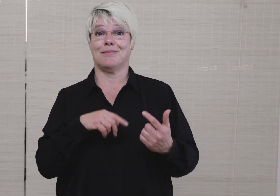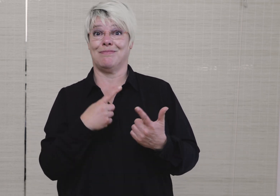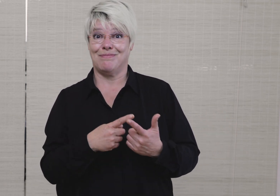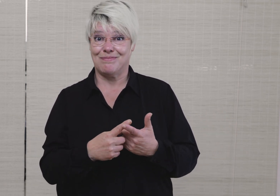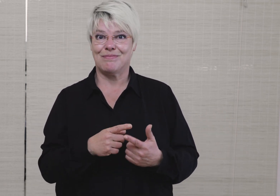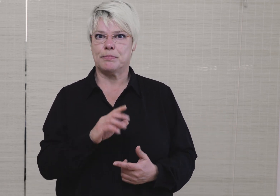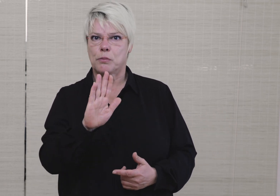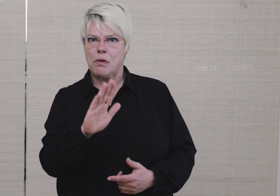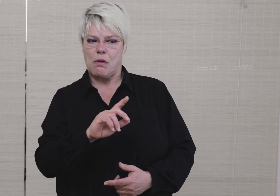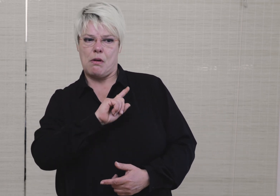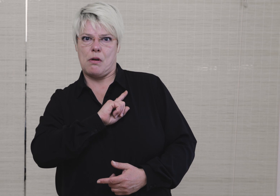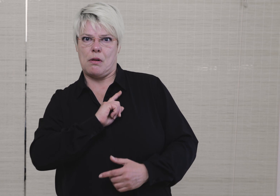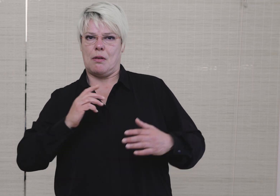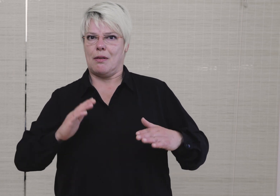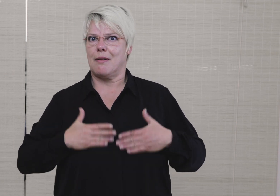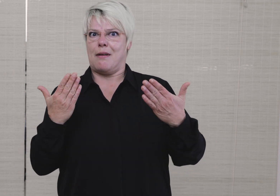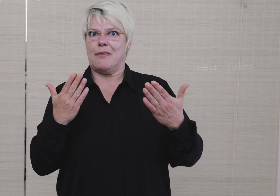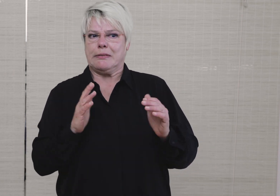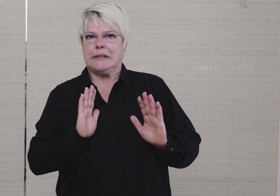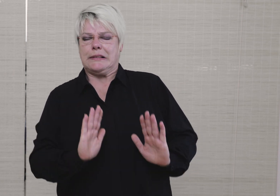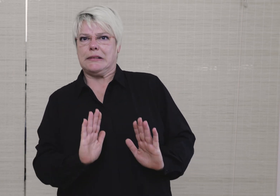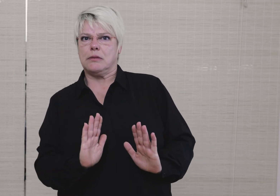The second priority is to mind your own safety. Try to gain an overview: